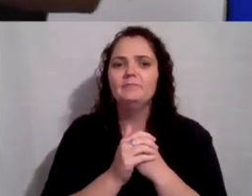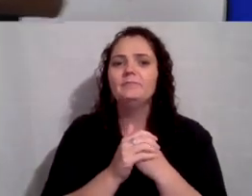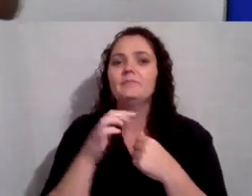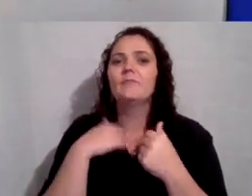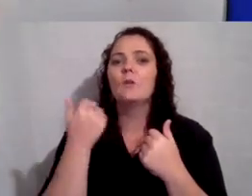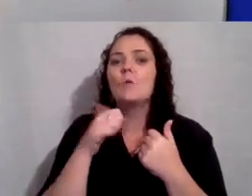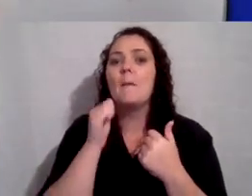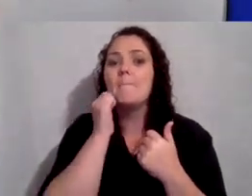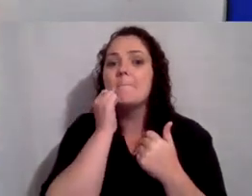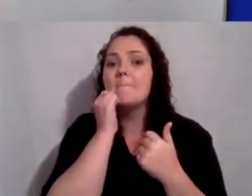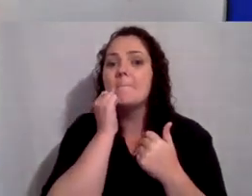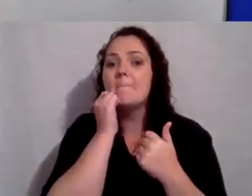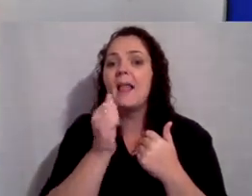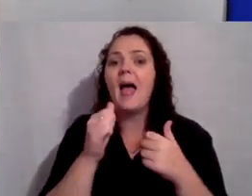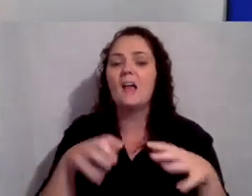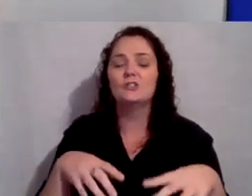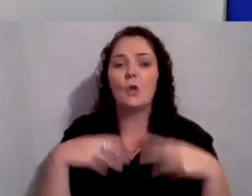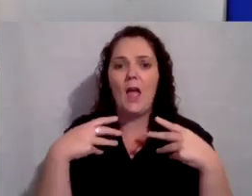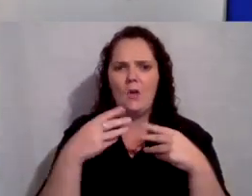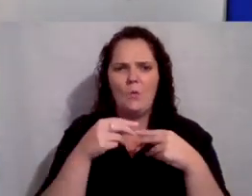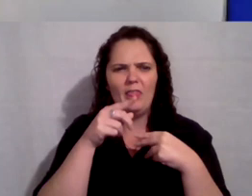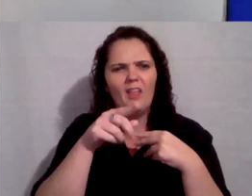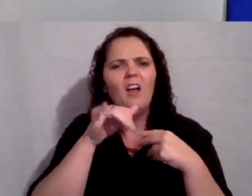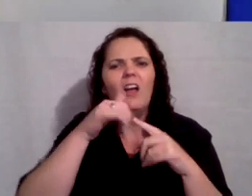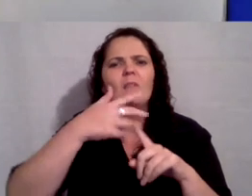stockings against a black background too because